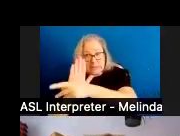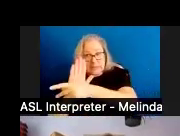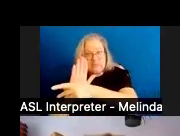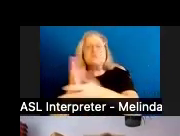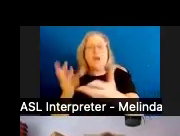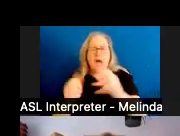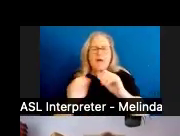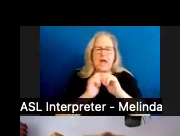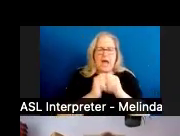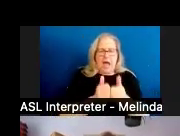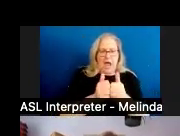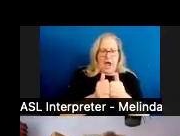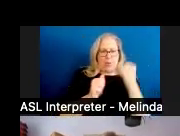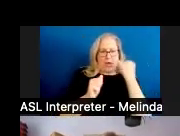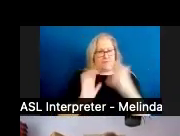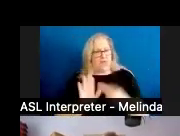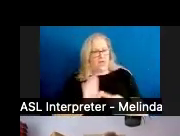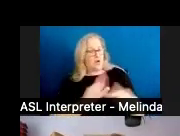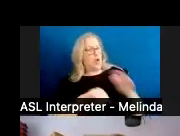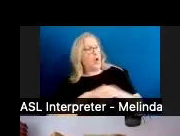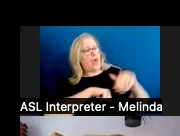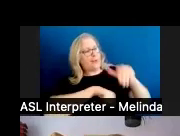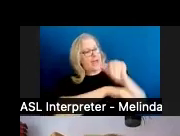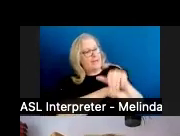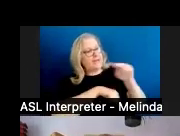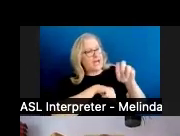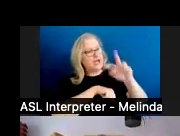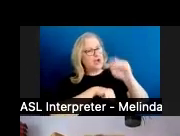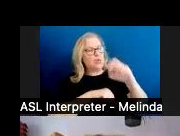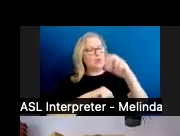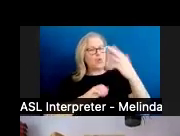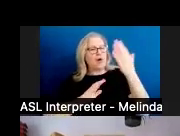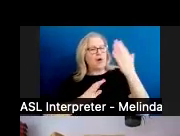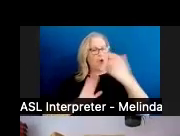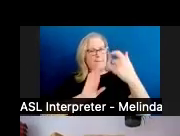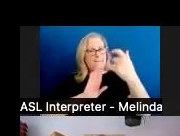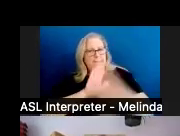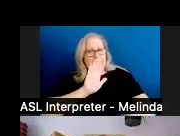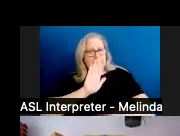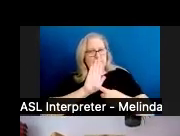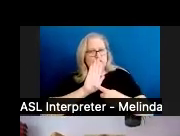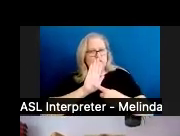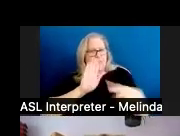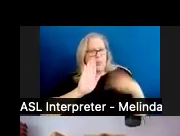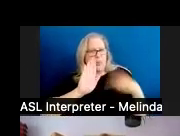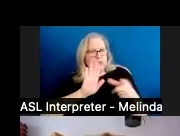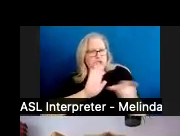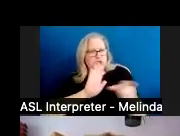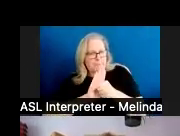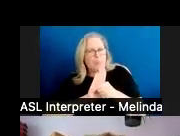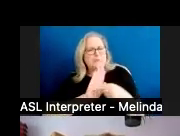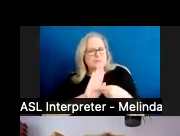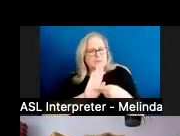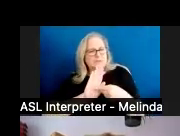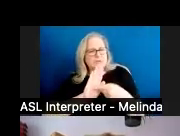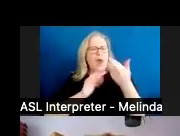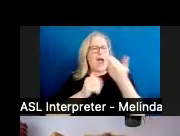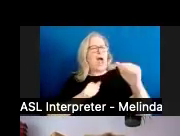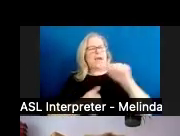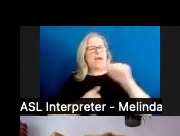if it was presented on the evening news or on the front page of the "Washington Post" or the "New York Times" or any newspaper that you can think of?